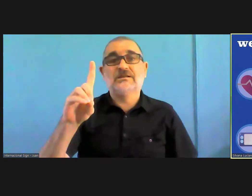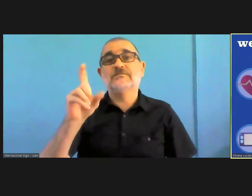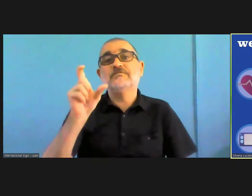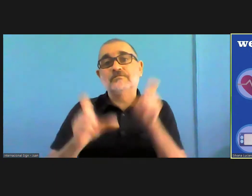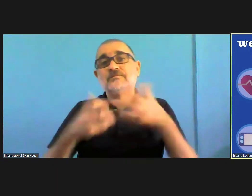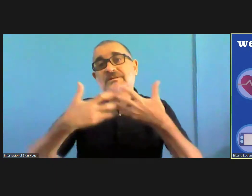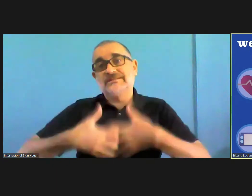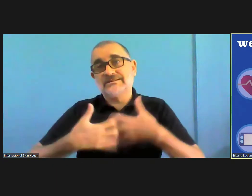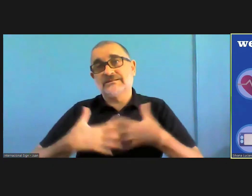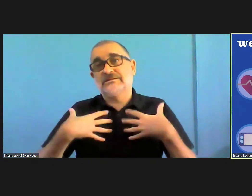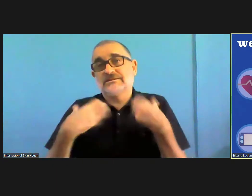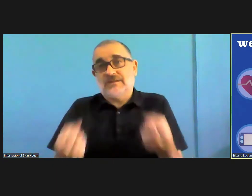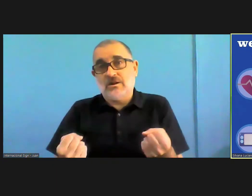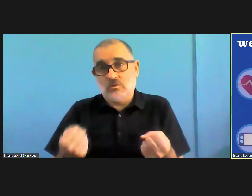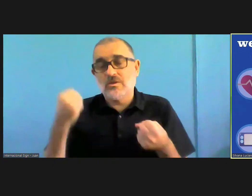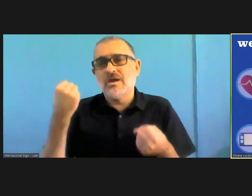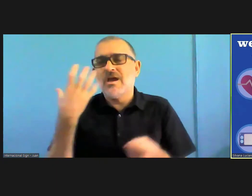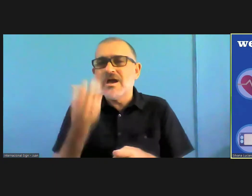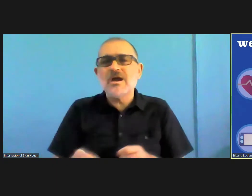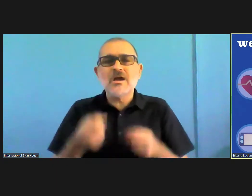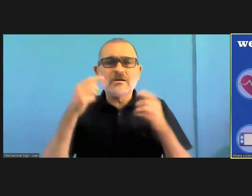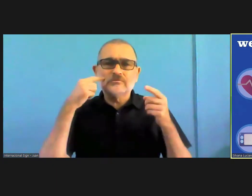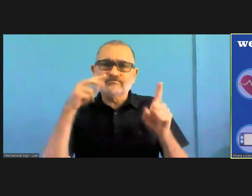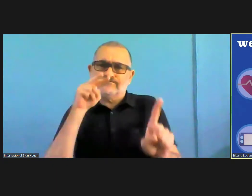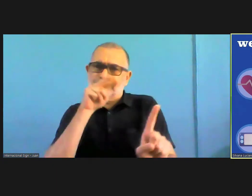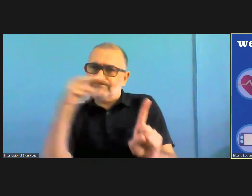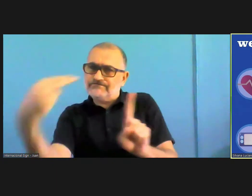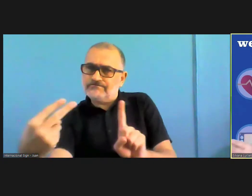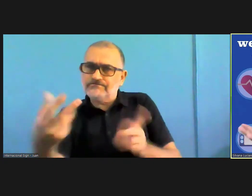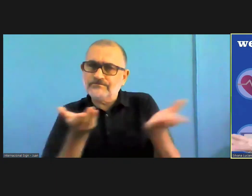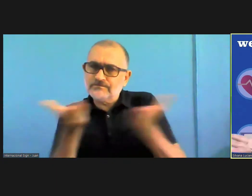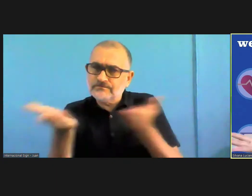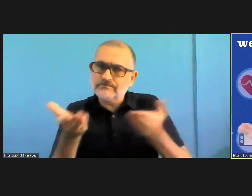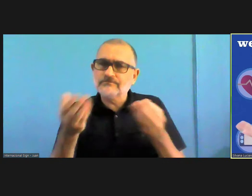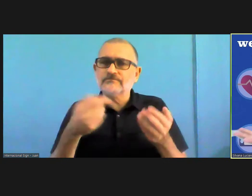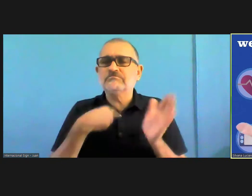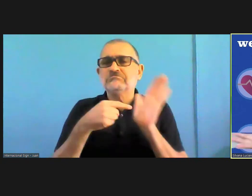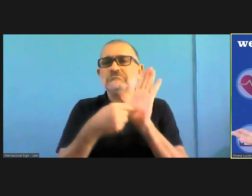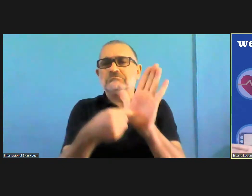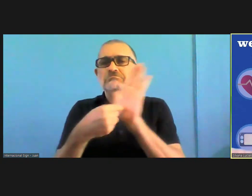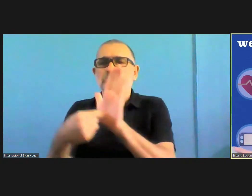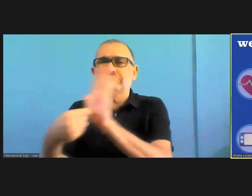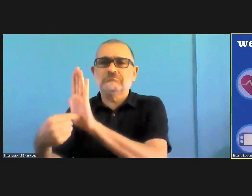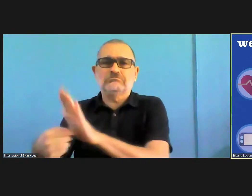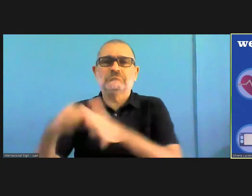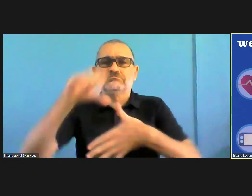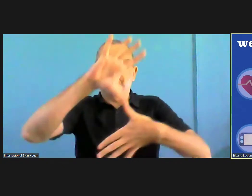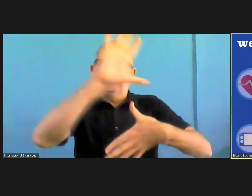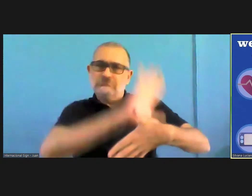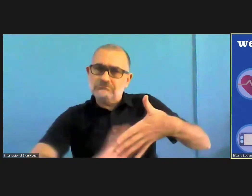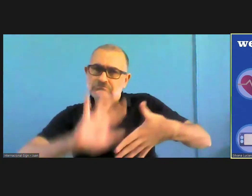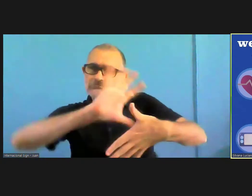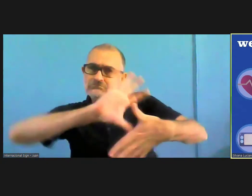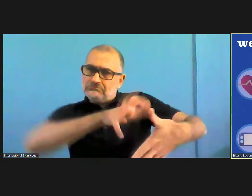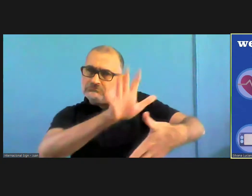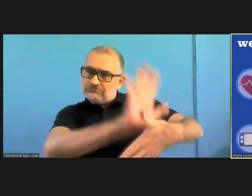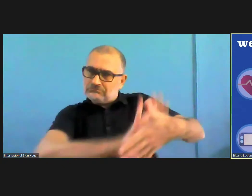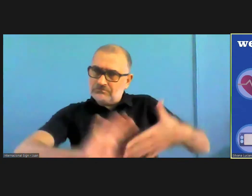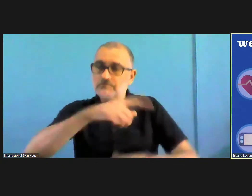And I am certain that a lot of these presentations have sparked among you, our audience , our listeners, some questions and comments.